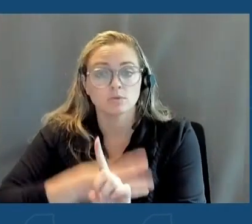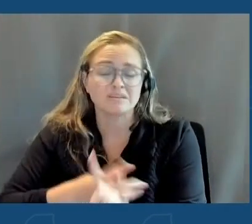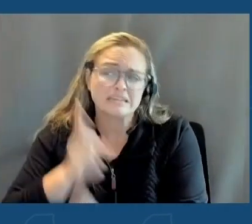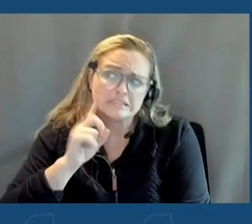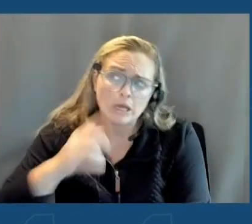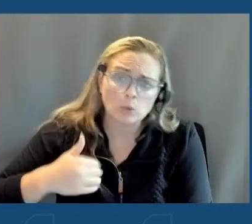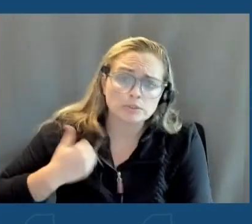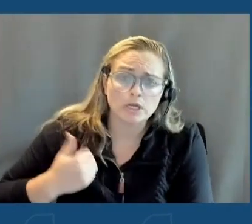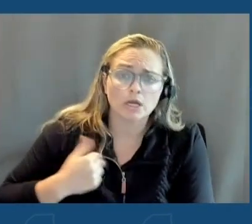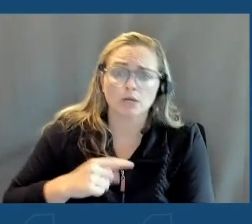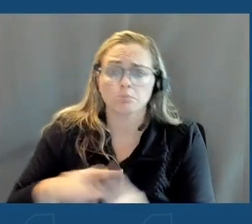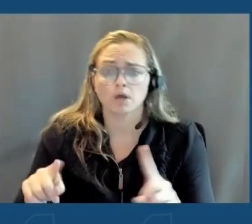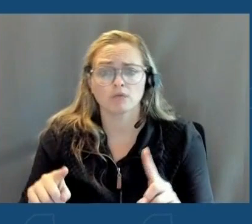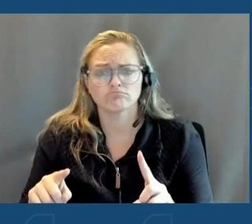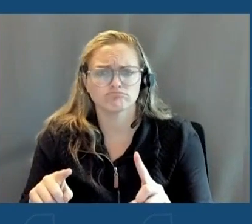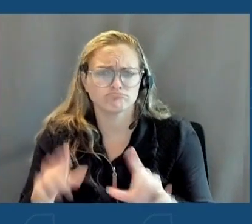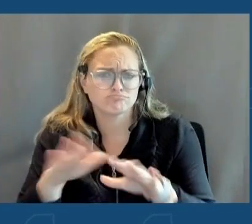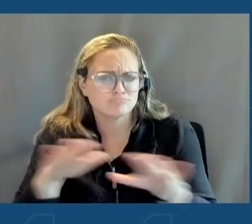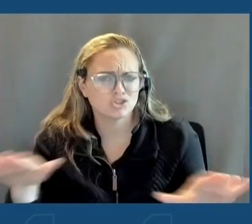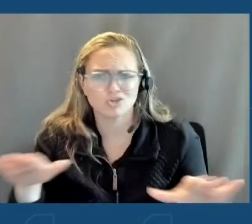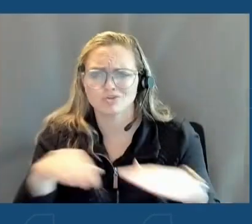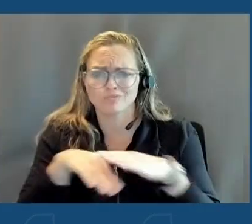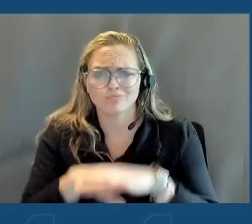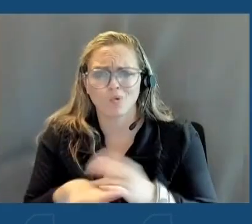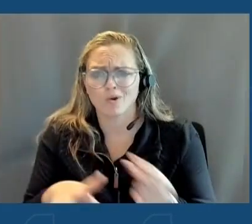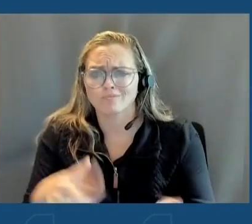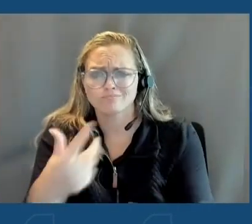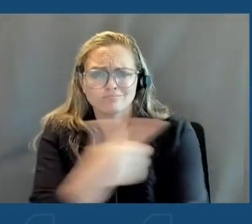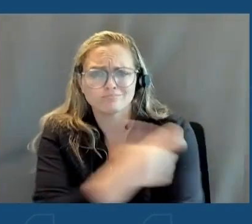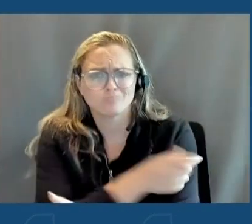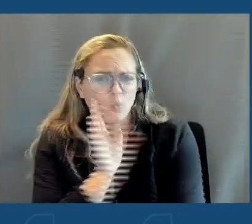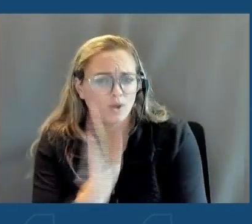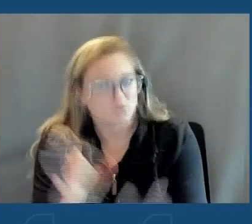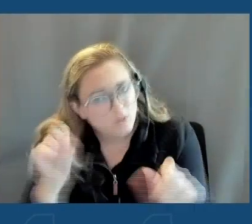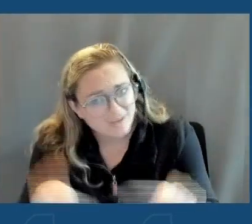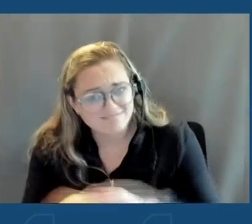YOU DO NOT WANT YOUR BABY OR YOUNG CHILD HAVE TO GO TO THE HOSPITAL. DO NOT WAIT ON THIS.